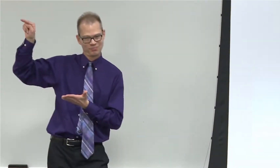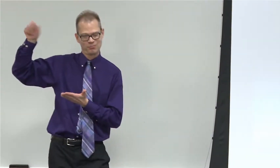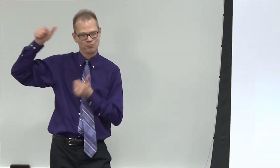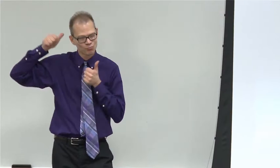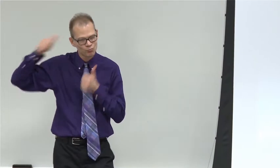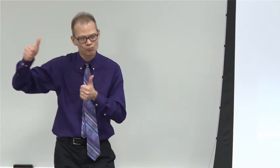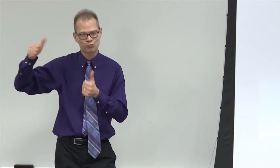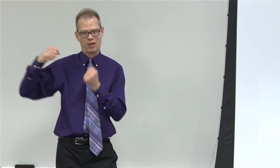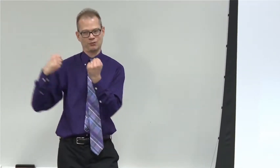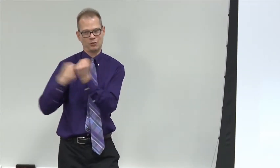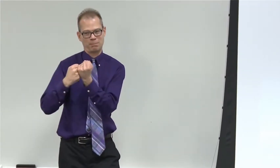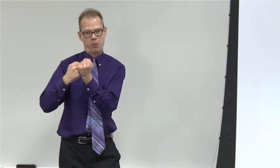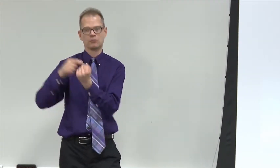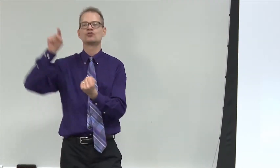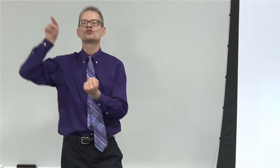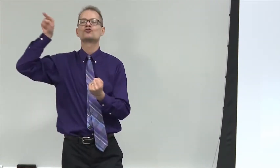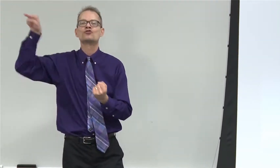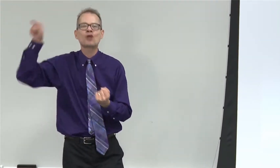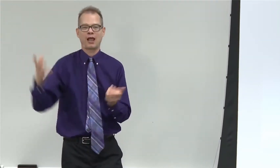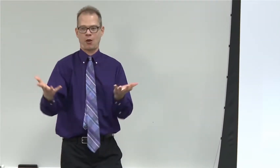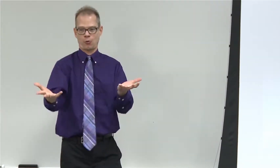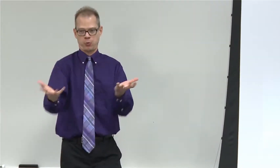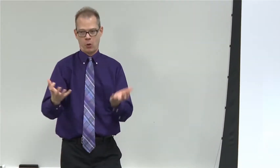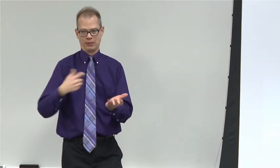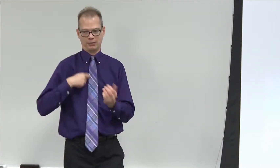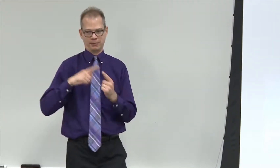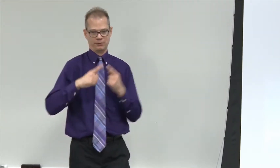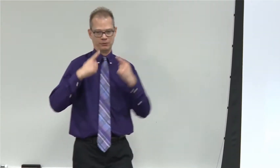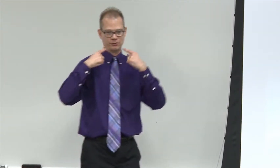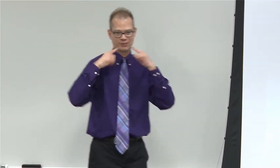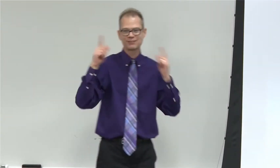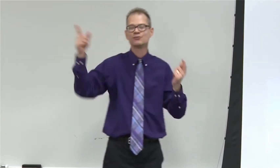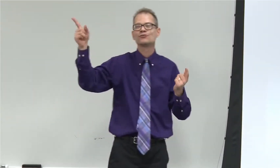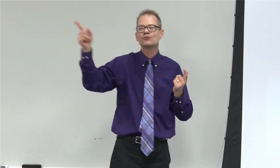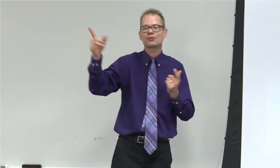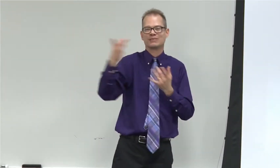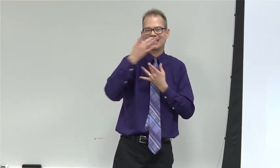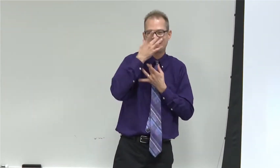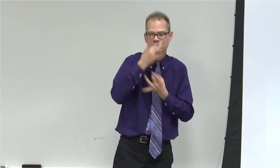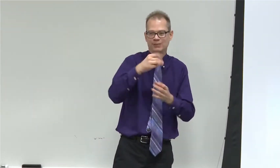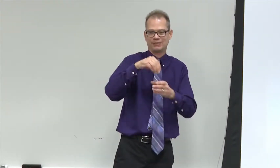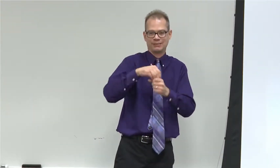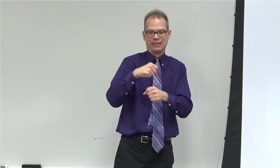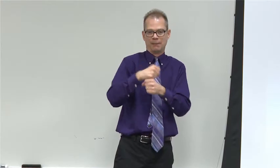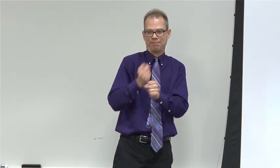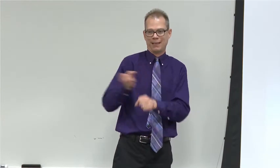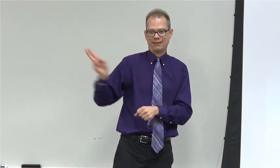was a tremendous champion for me, and he really wanted to see me succeed.